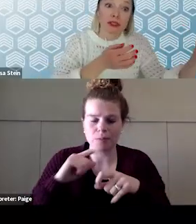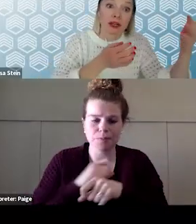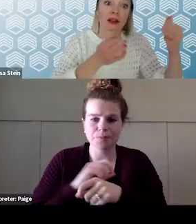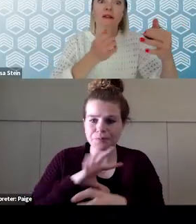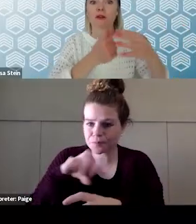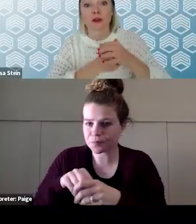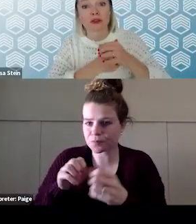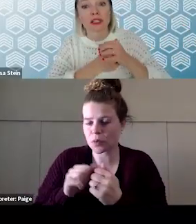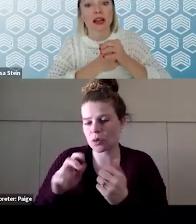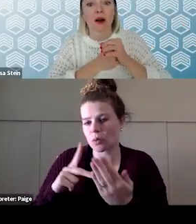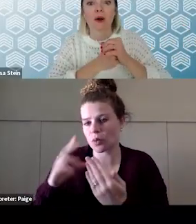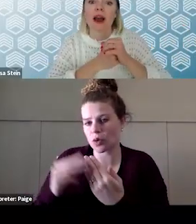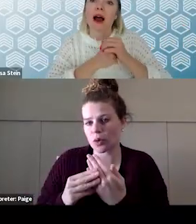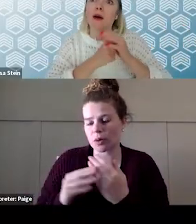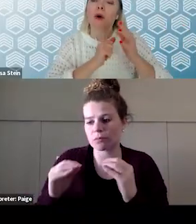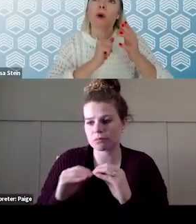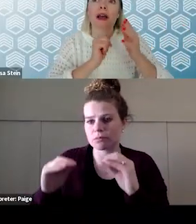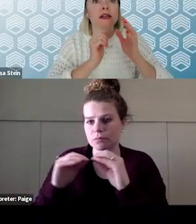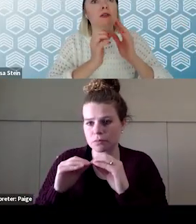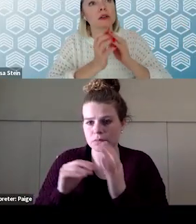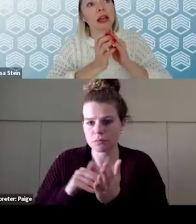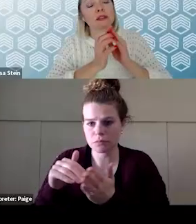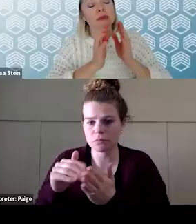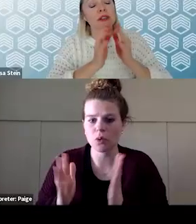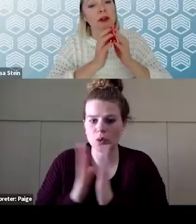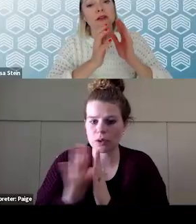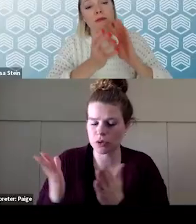requesting your services now. What has it looked like specifically